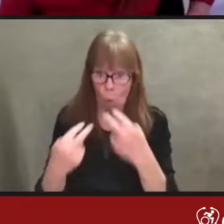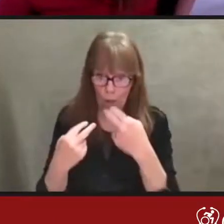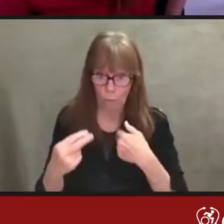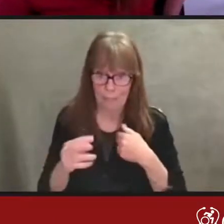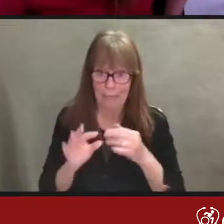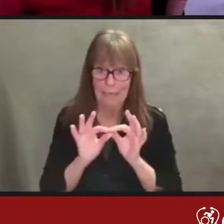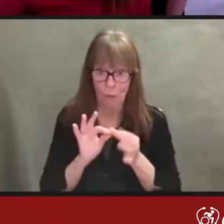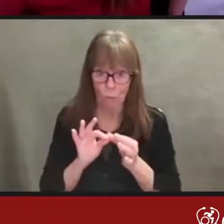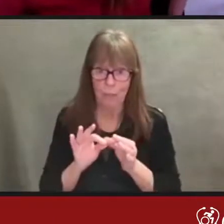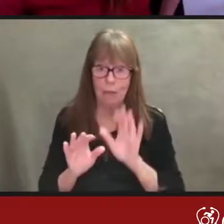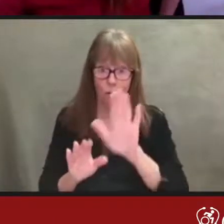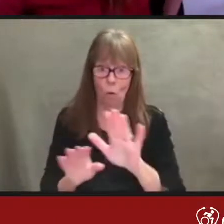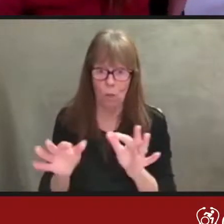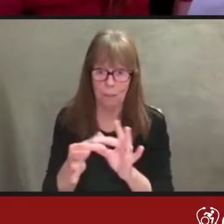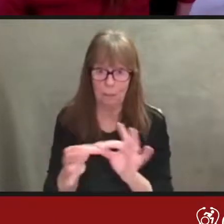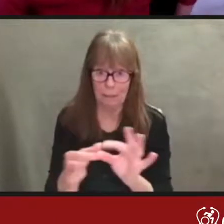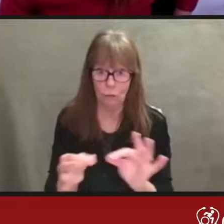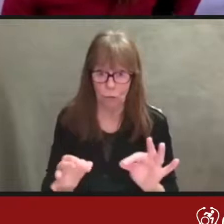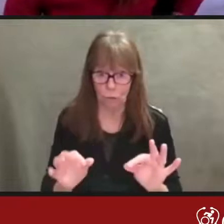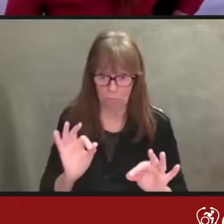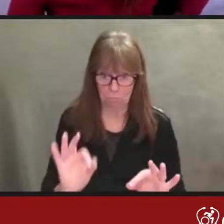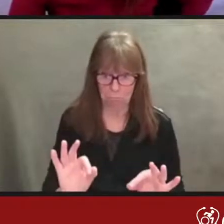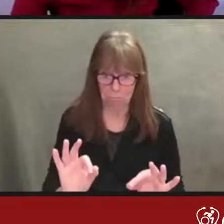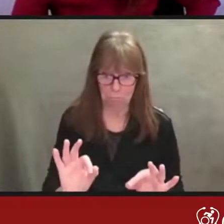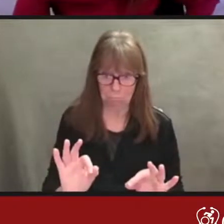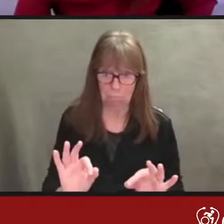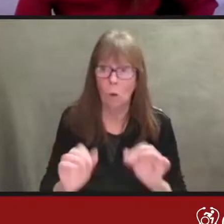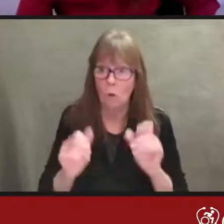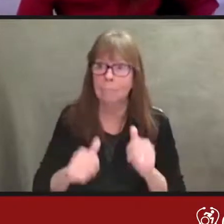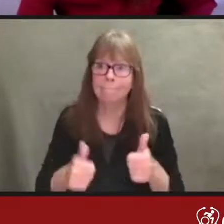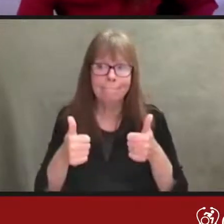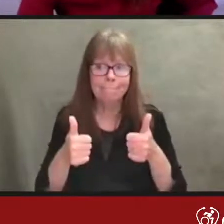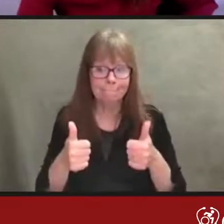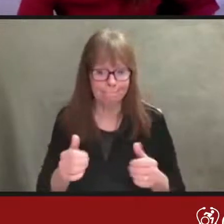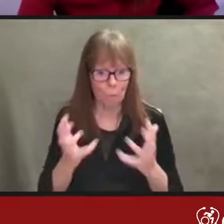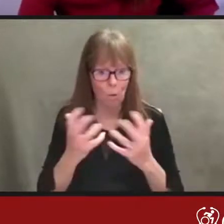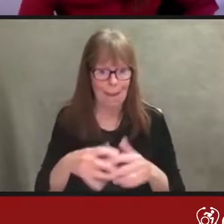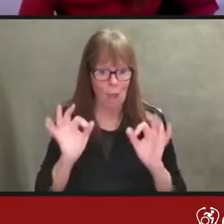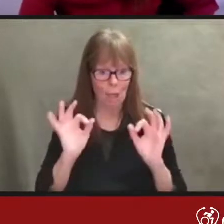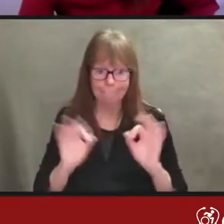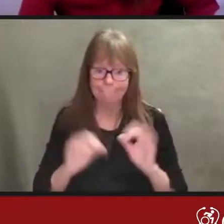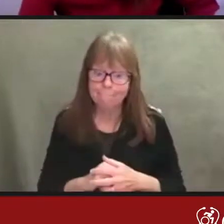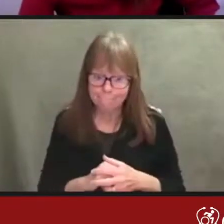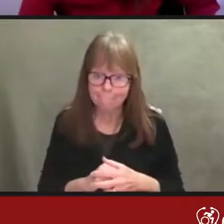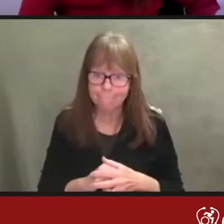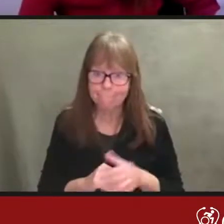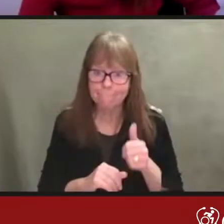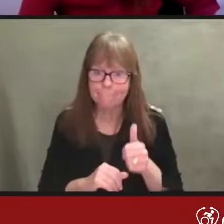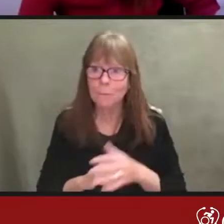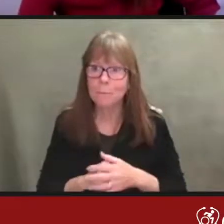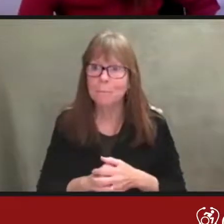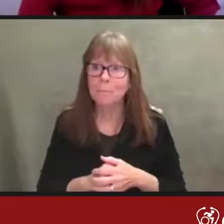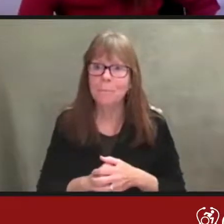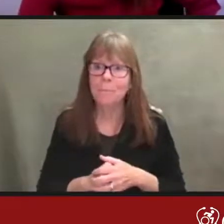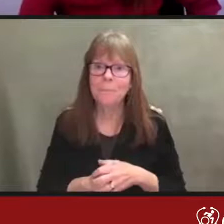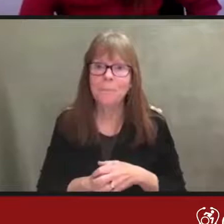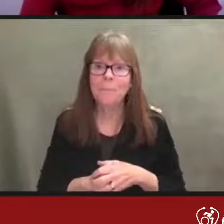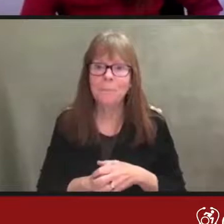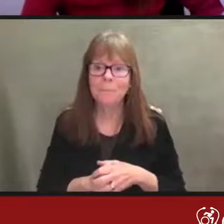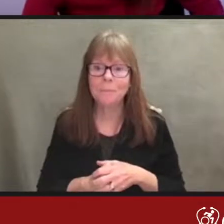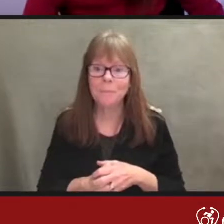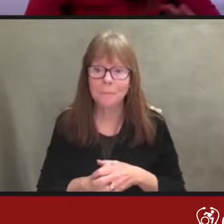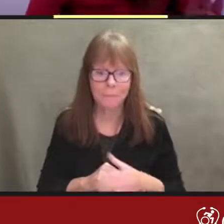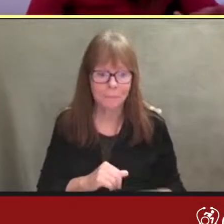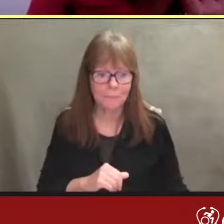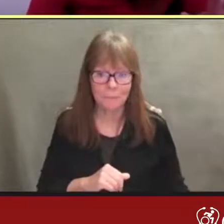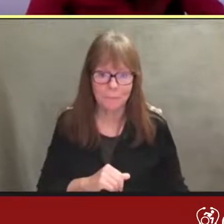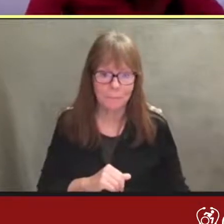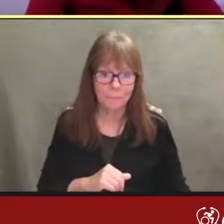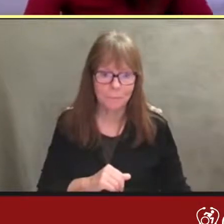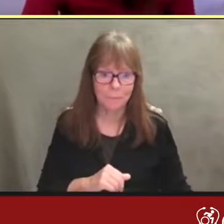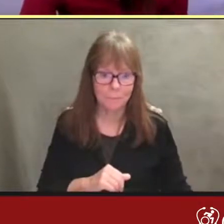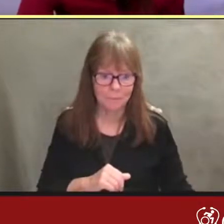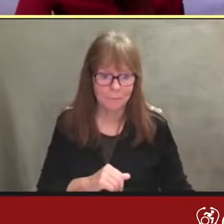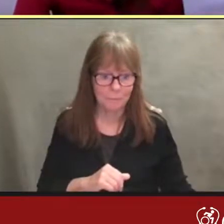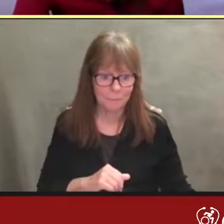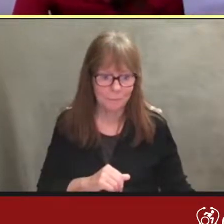Thank you for checking in about that.